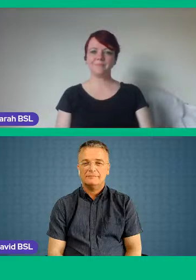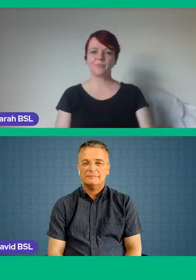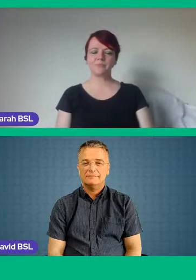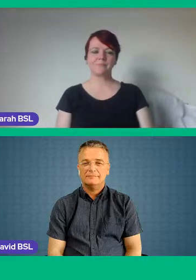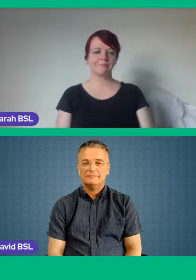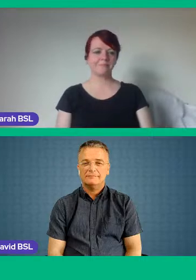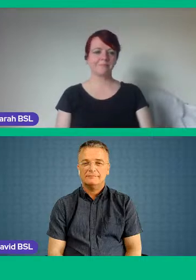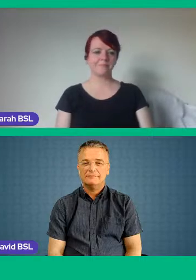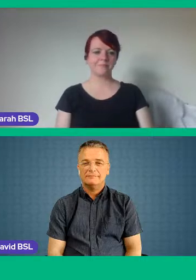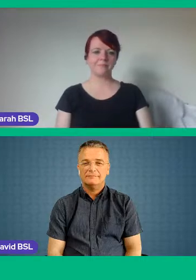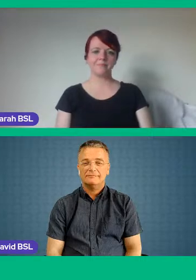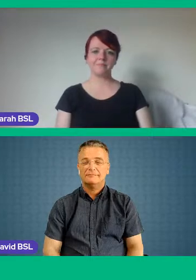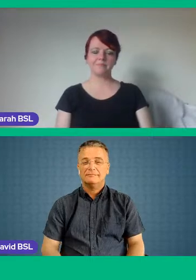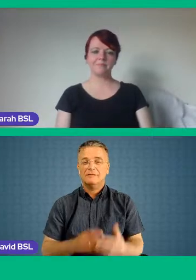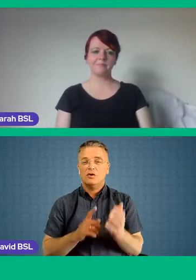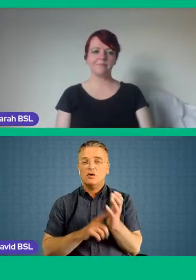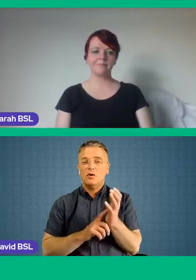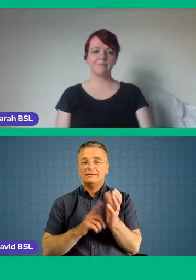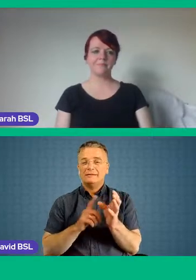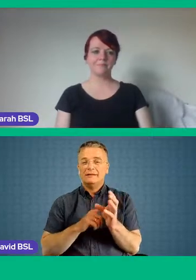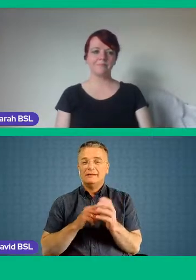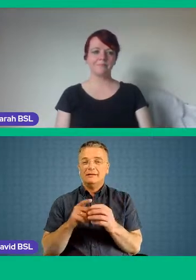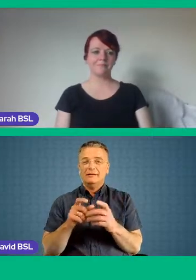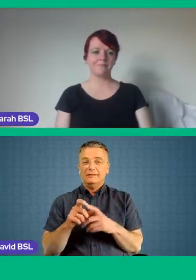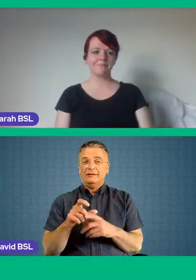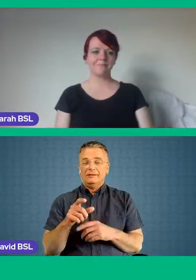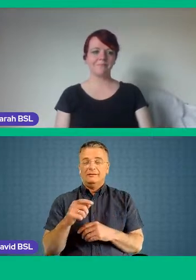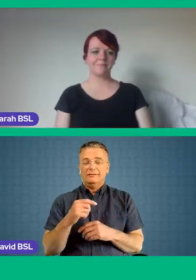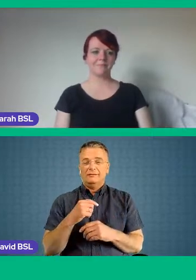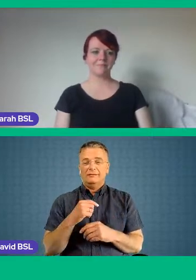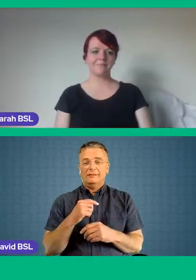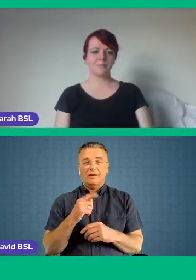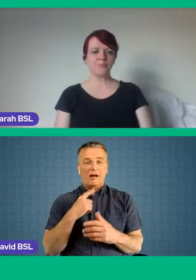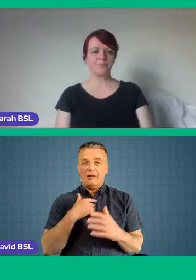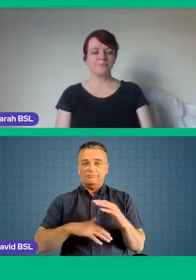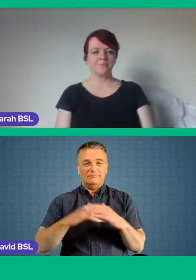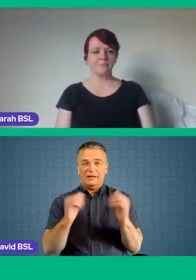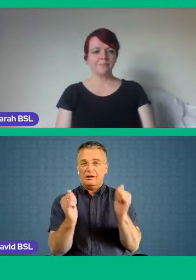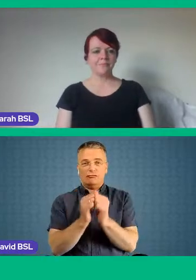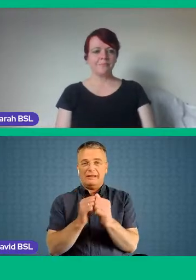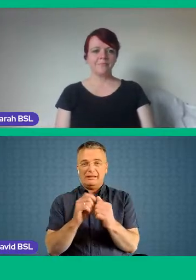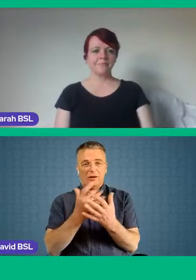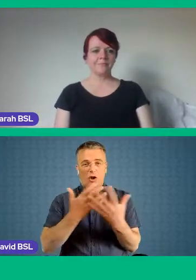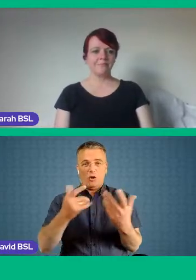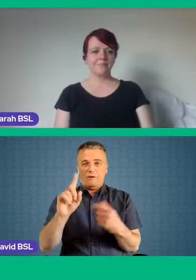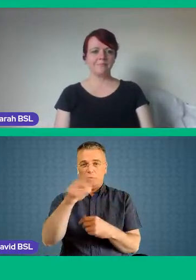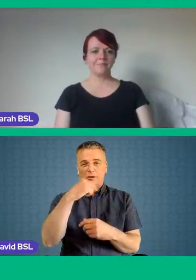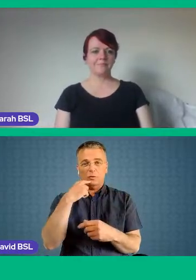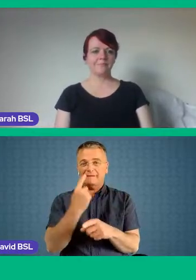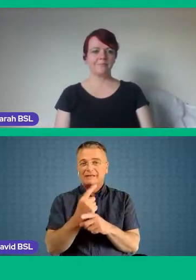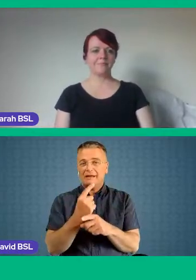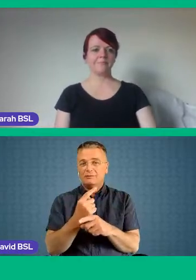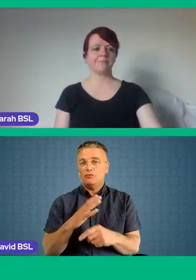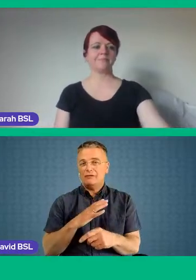on this question? Sure. Basically just to agree with a lot of what has